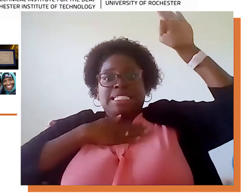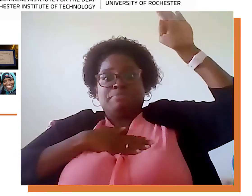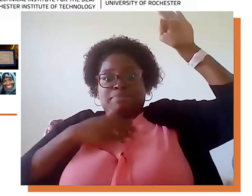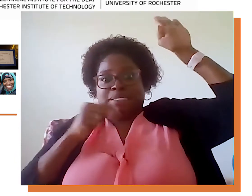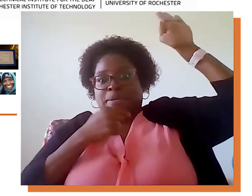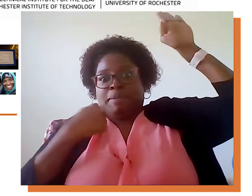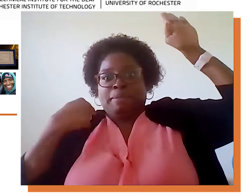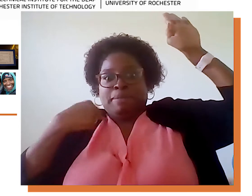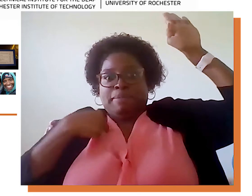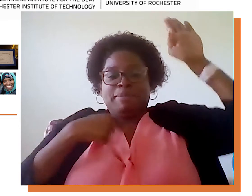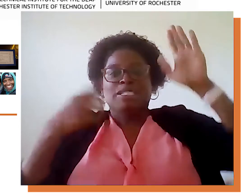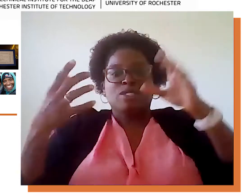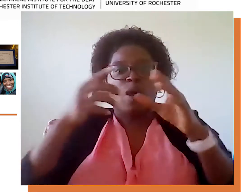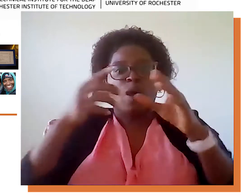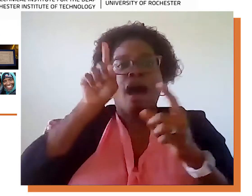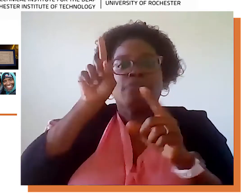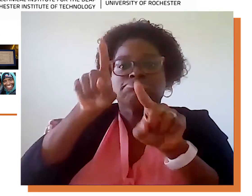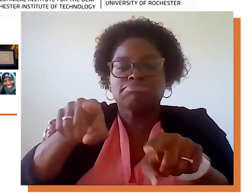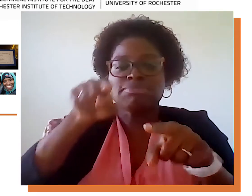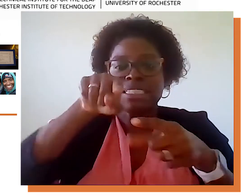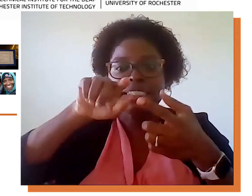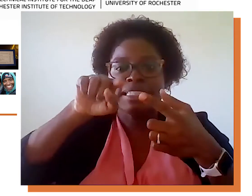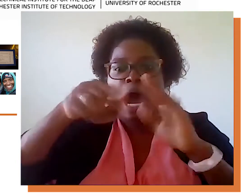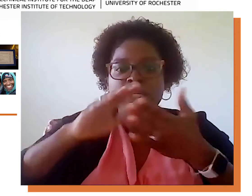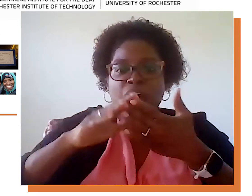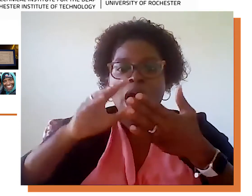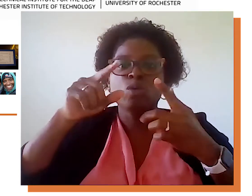And so I was able to get a ticket to attend.